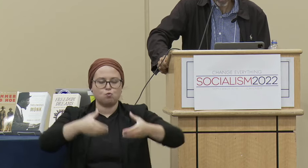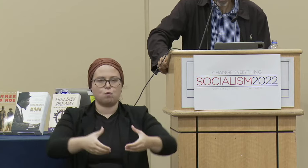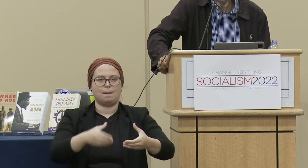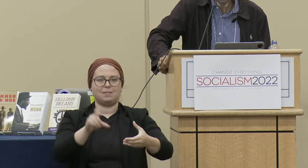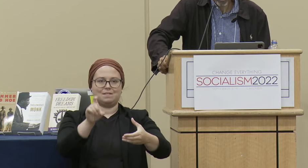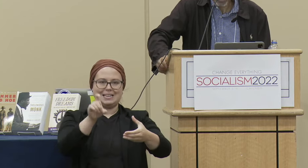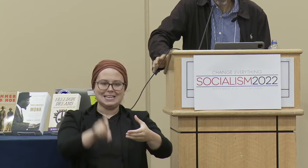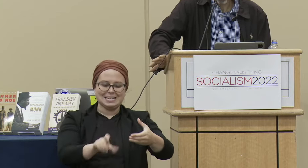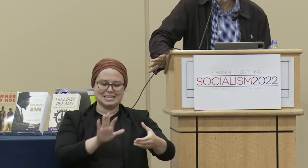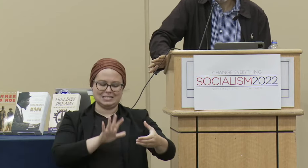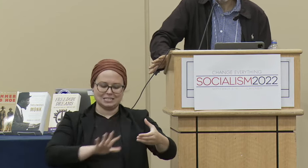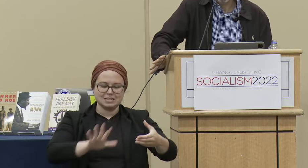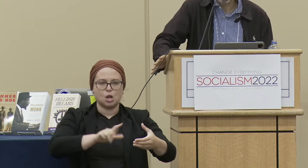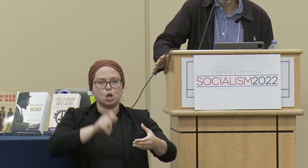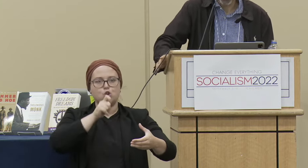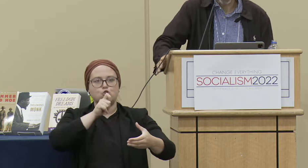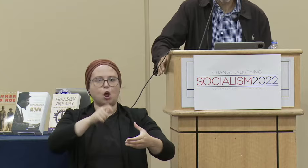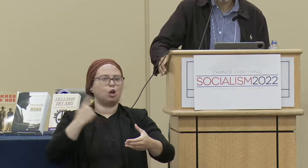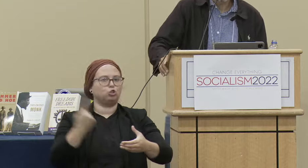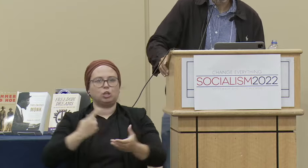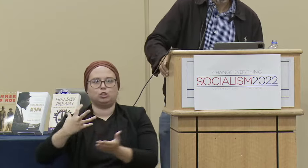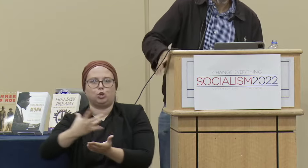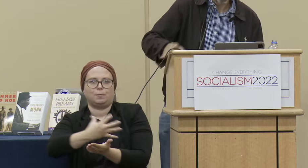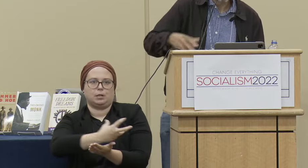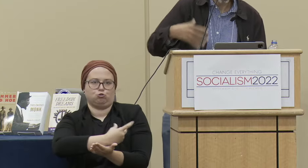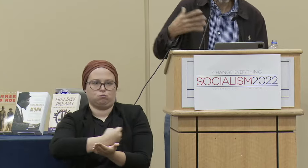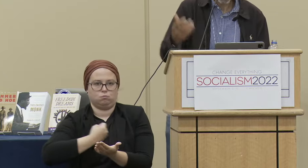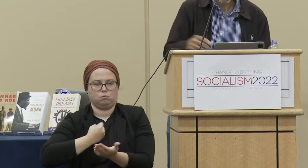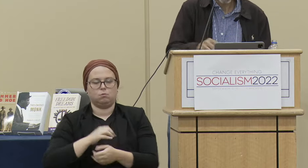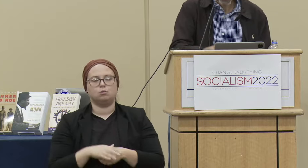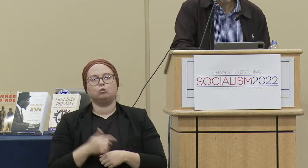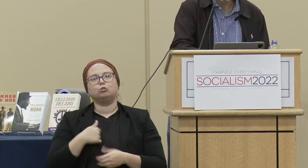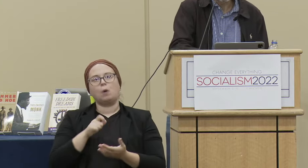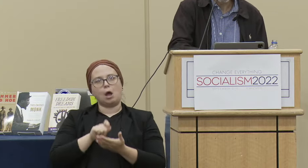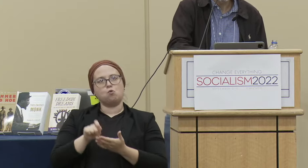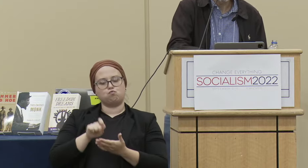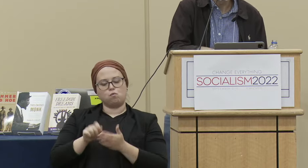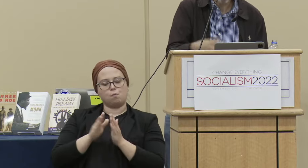arrangements geared towards collective needs, rather than accumulation. So, as I wrote Freedom Dreams